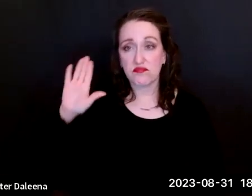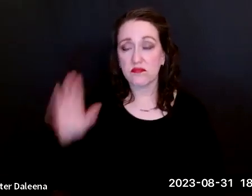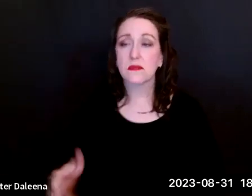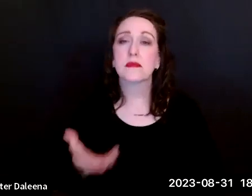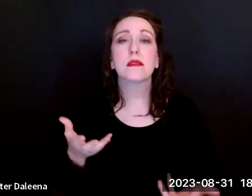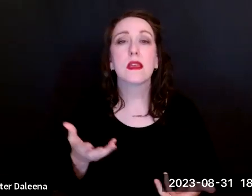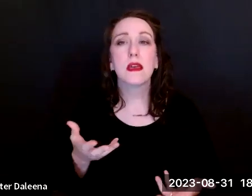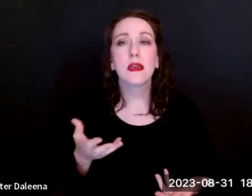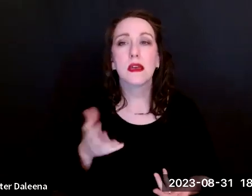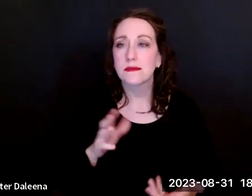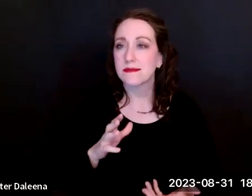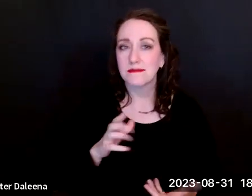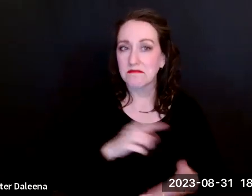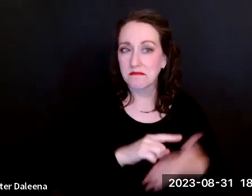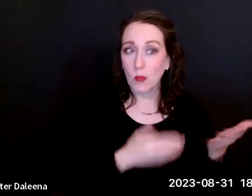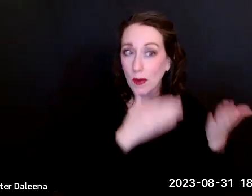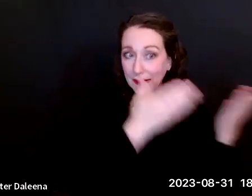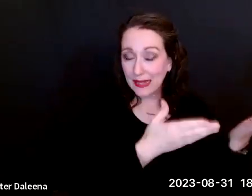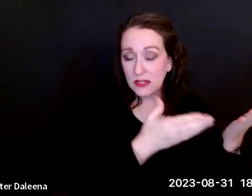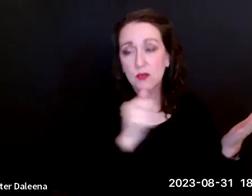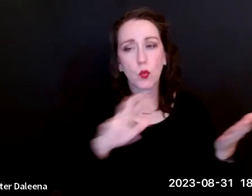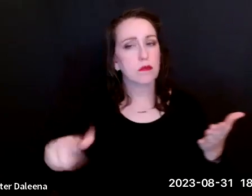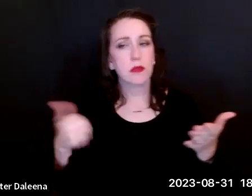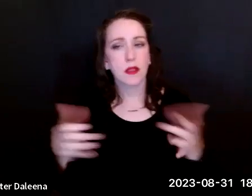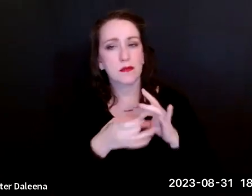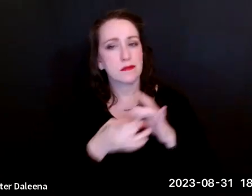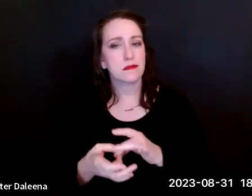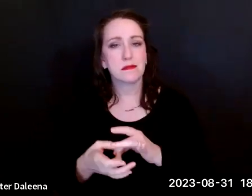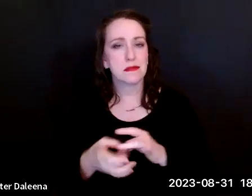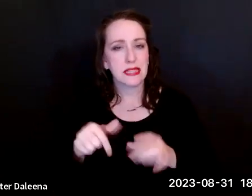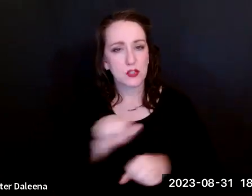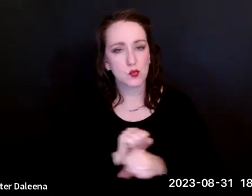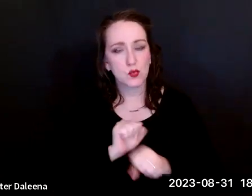um be it about one of the recommendations or something else related to this effort uh and if